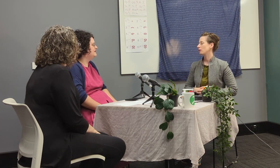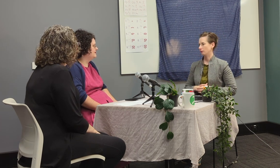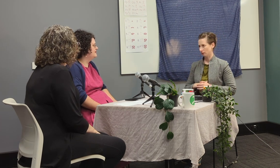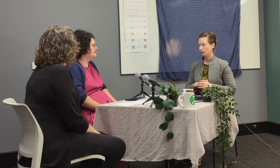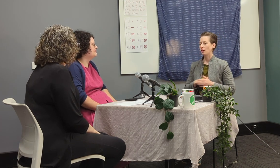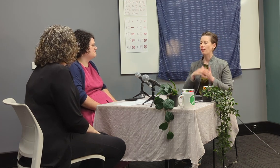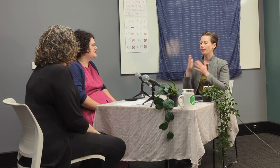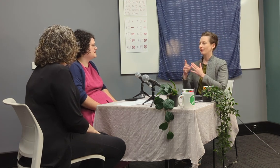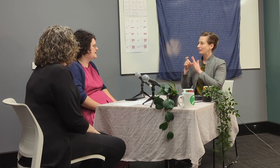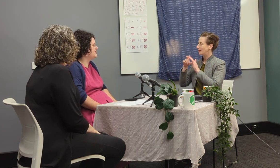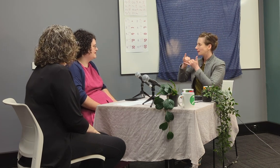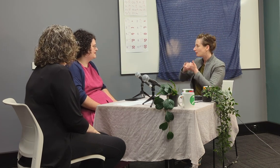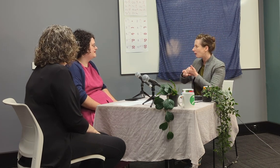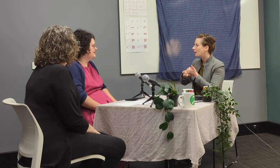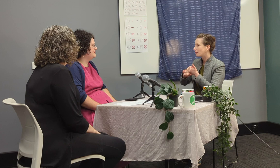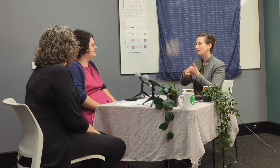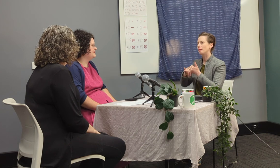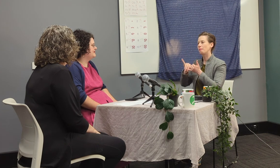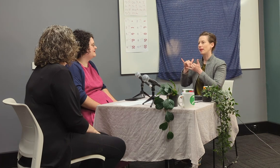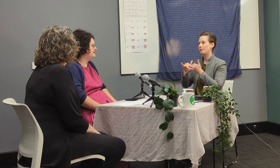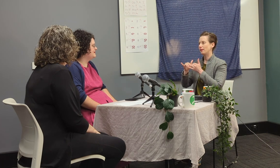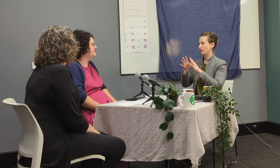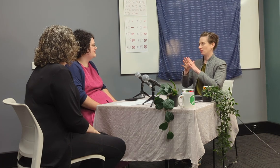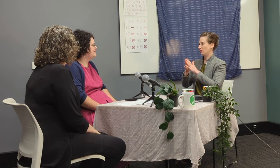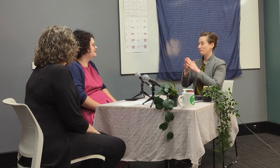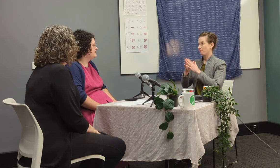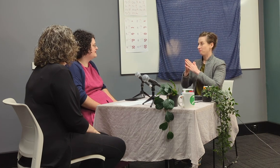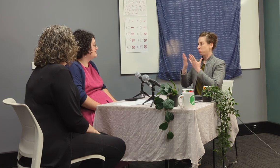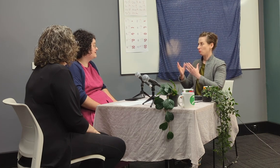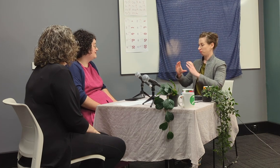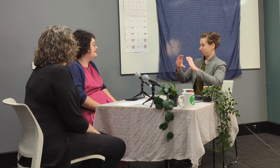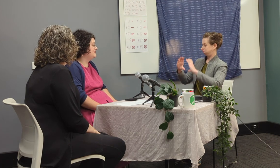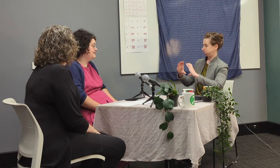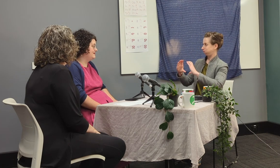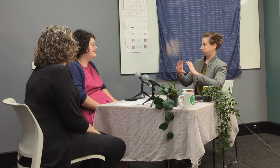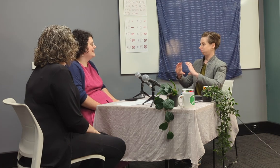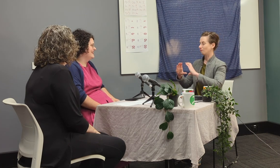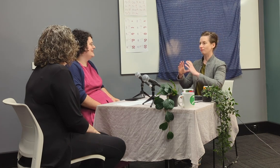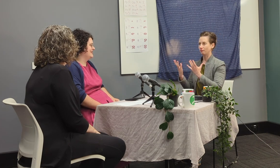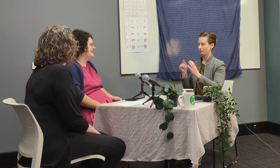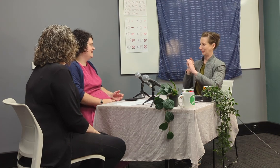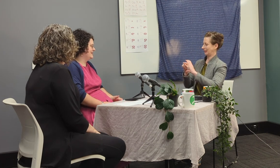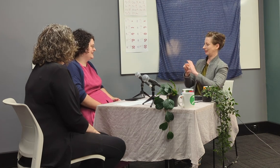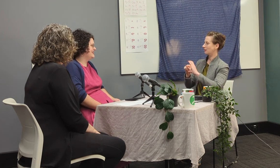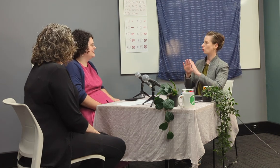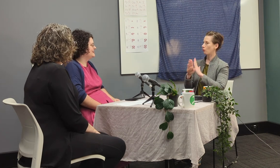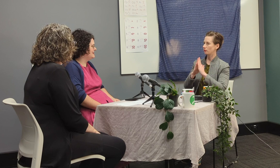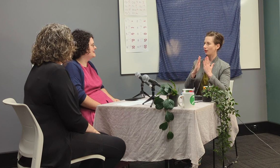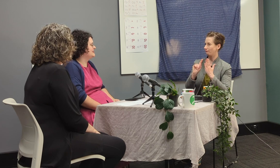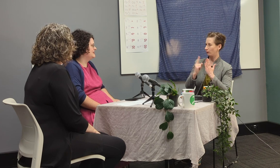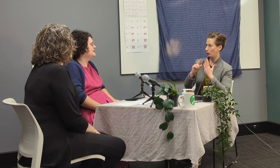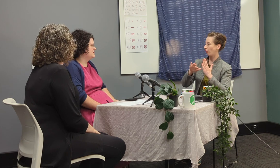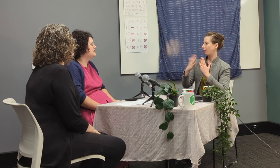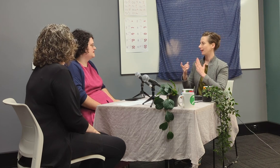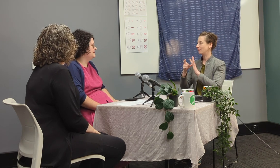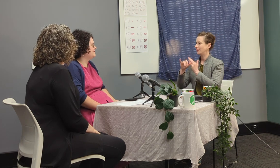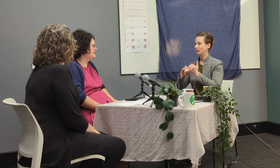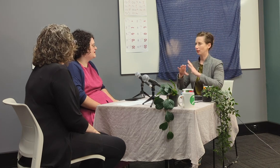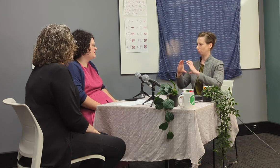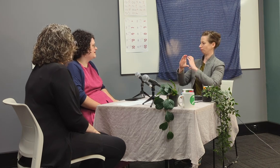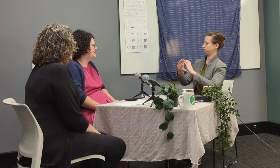and then depicting signs – it might be a book and how big the book is.